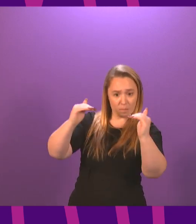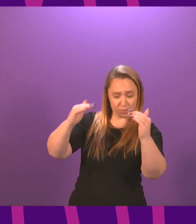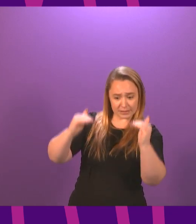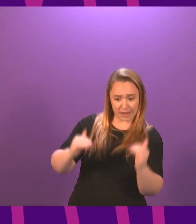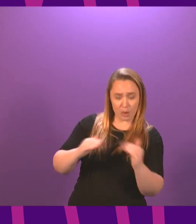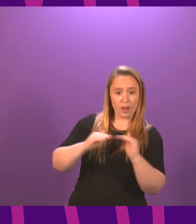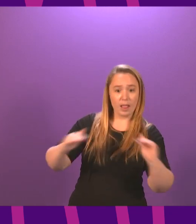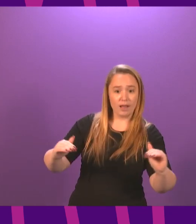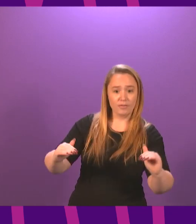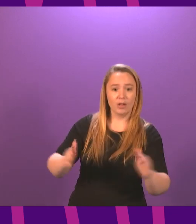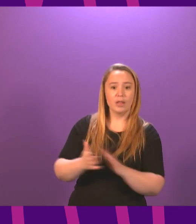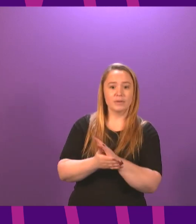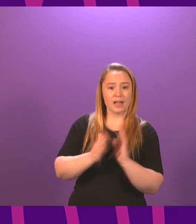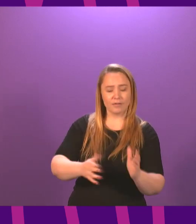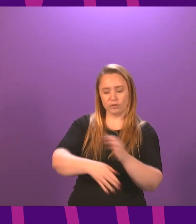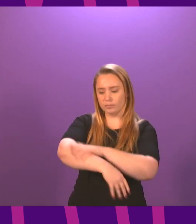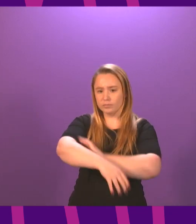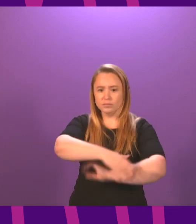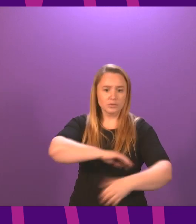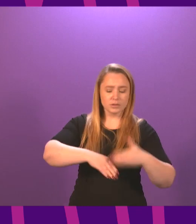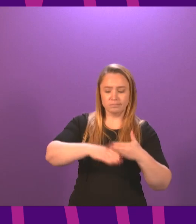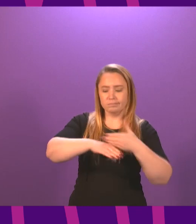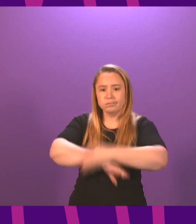I have asked that a bit more work is done on that.